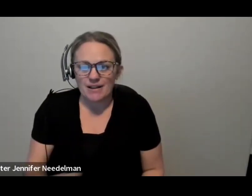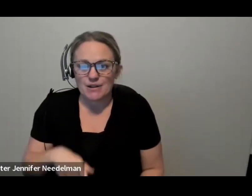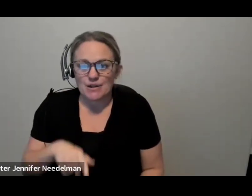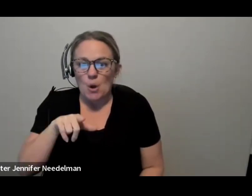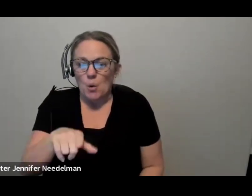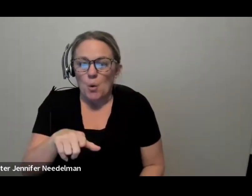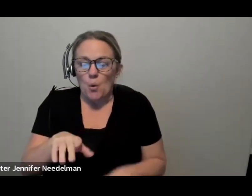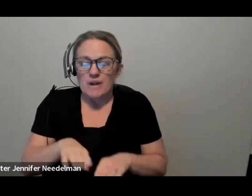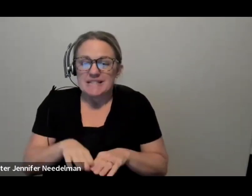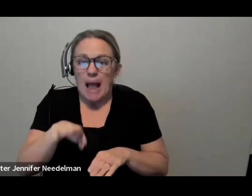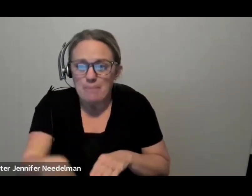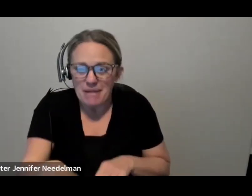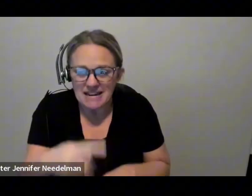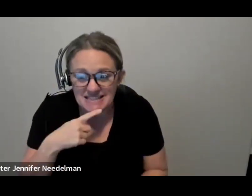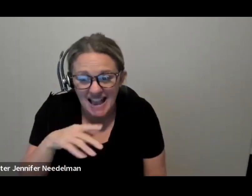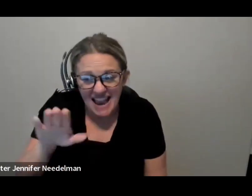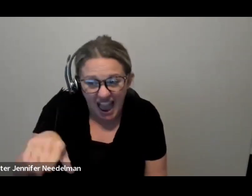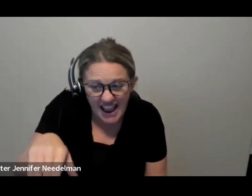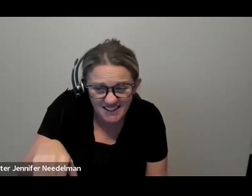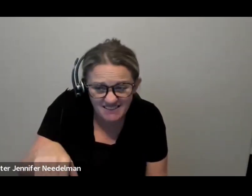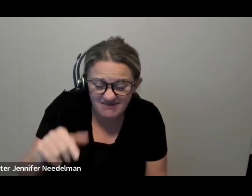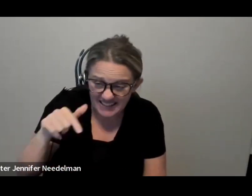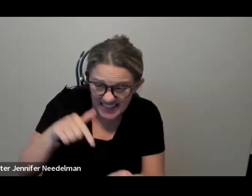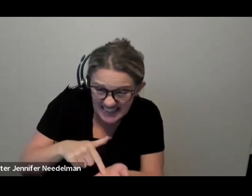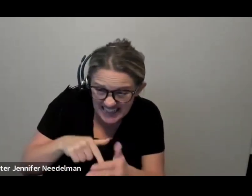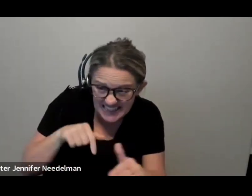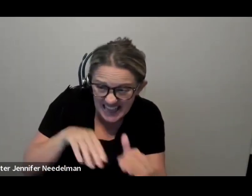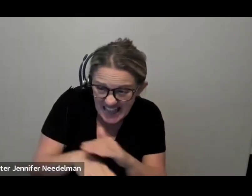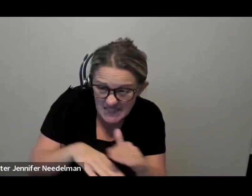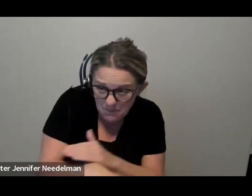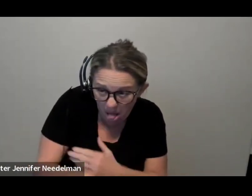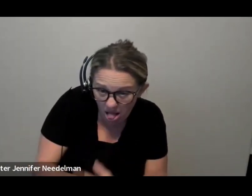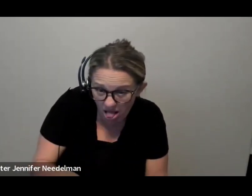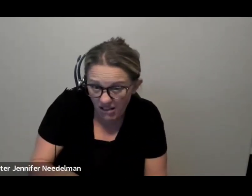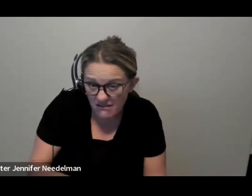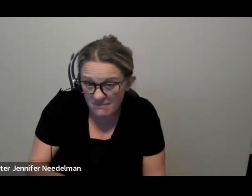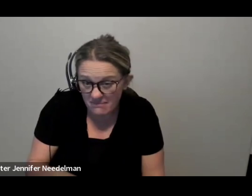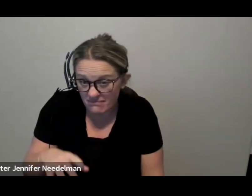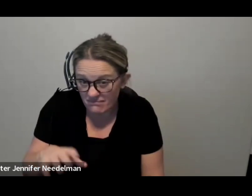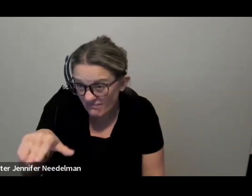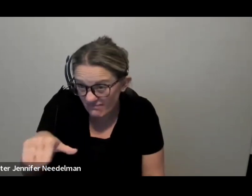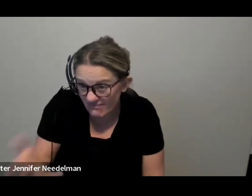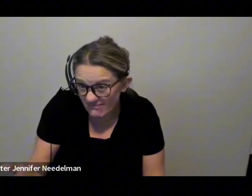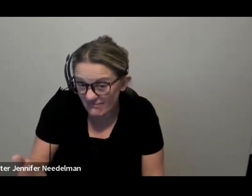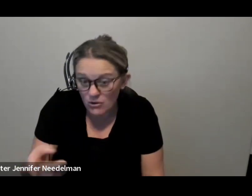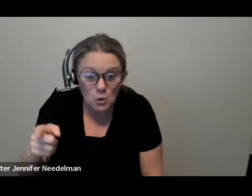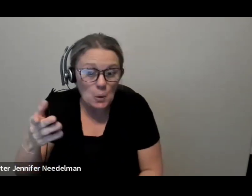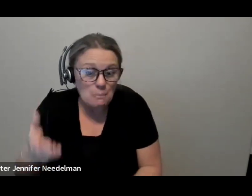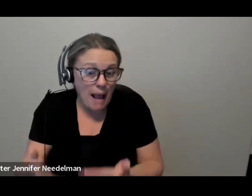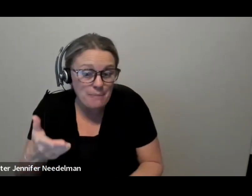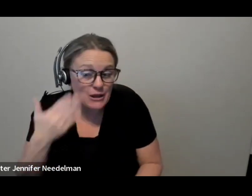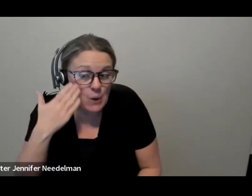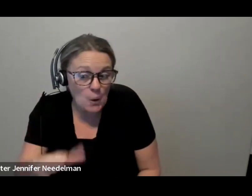and saying, Hey, is this accessible? Just throw out that question. You might not know the answer and that's okay.